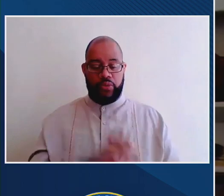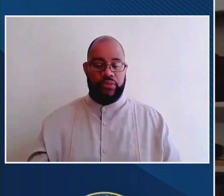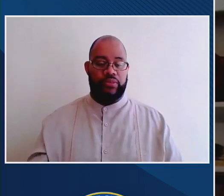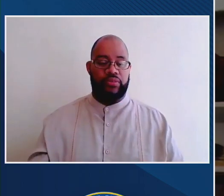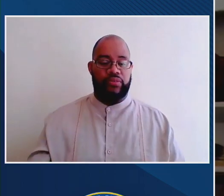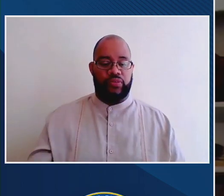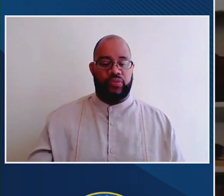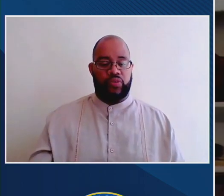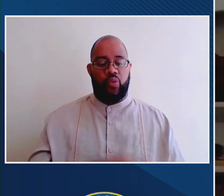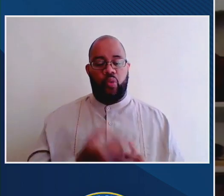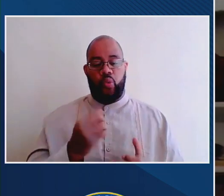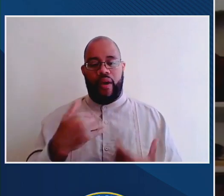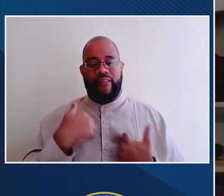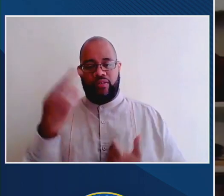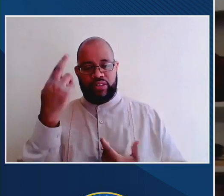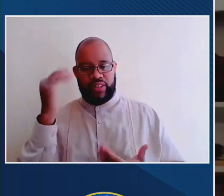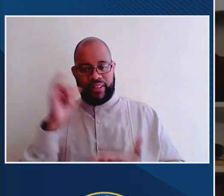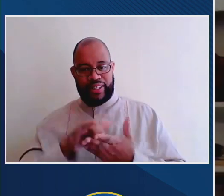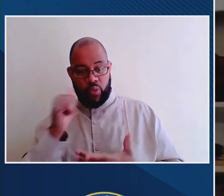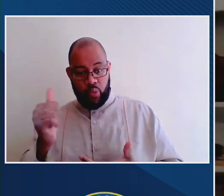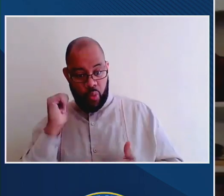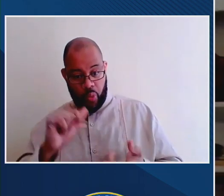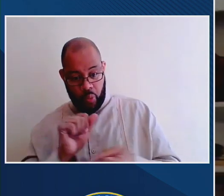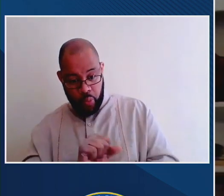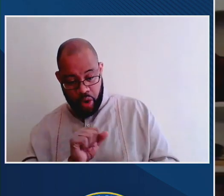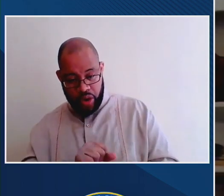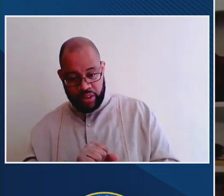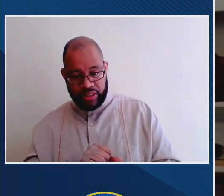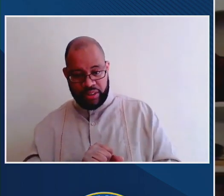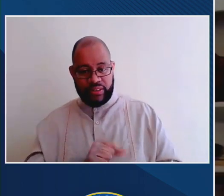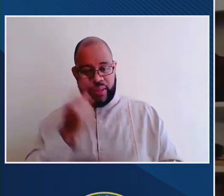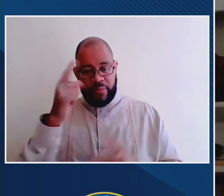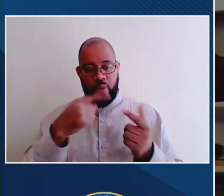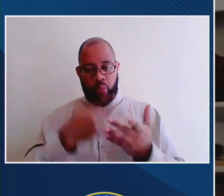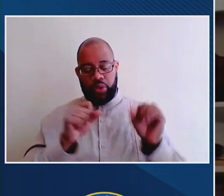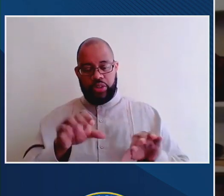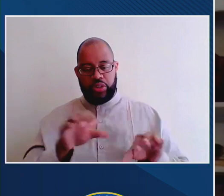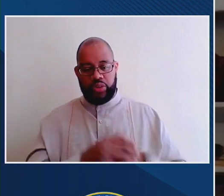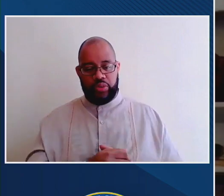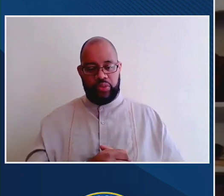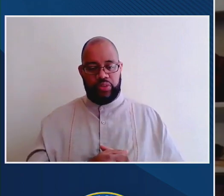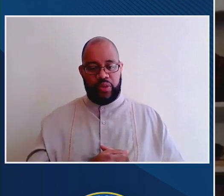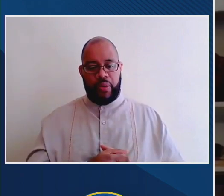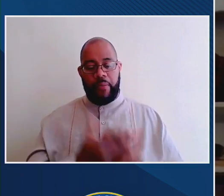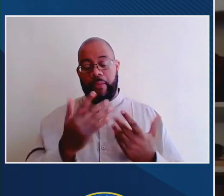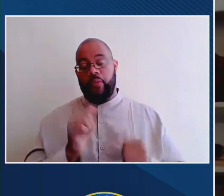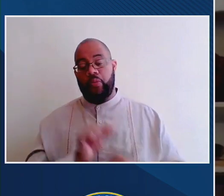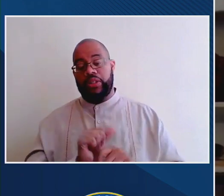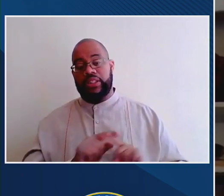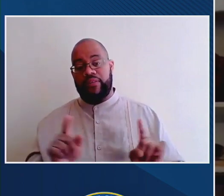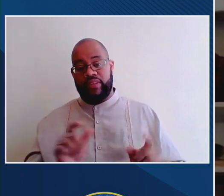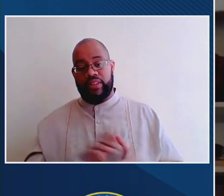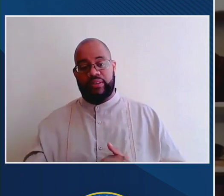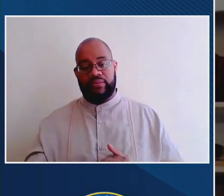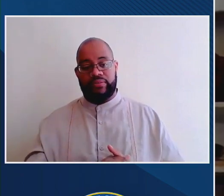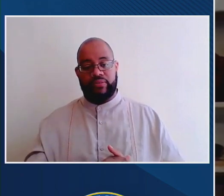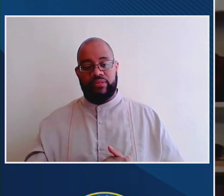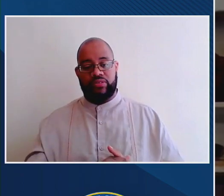reason to think it won't work or something, to think about what you would do, what you might do differently. Try to be as specific as possible so that